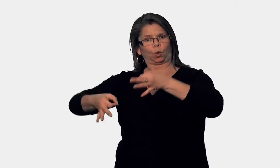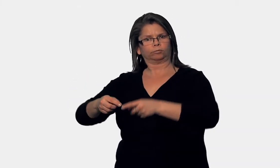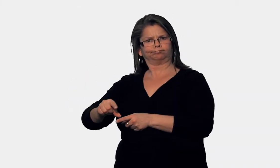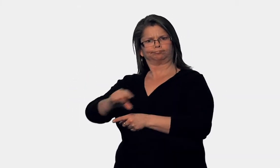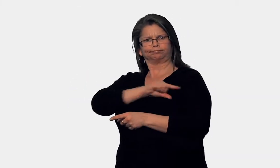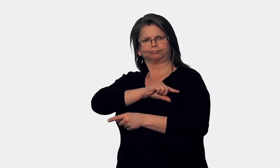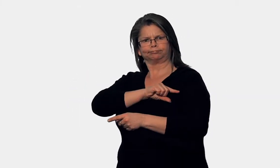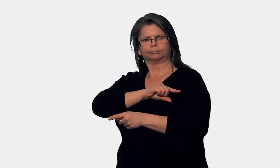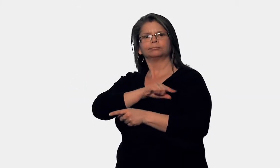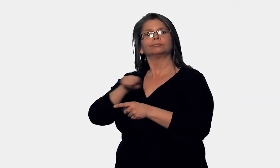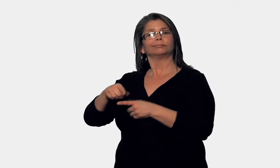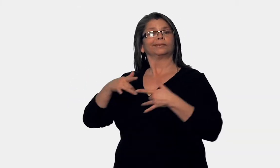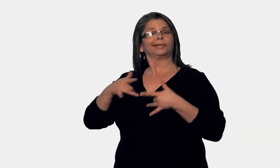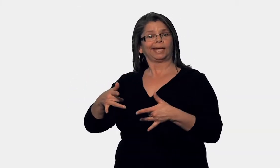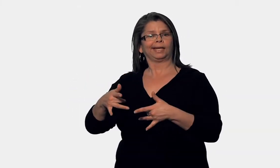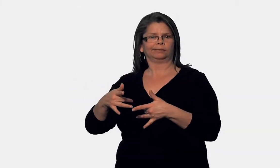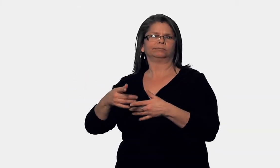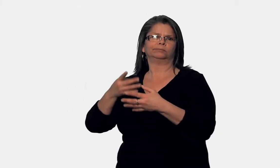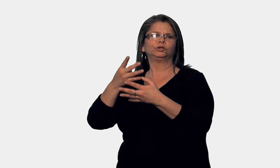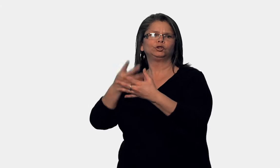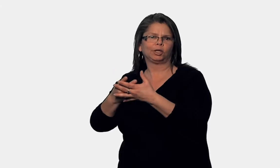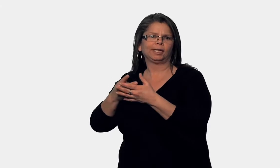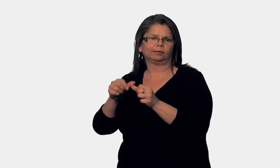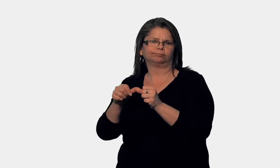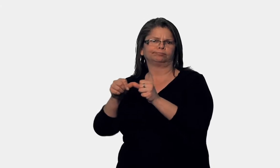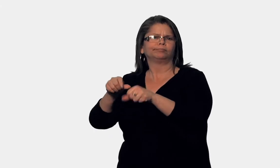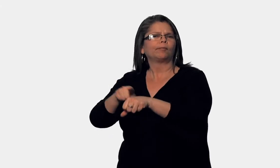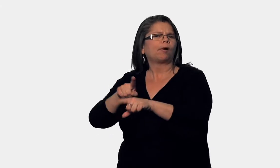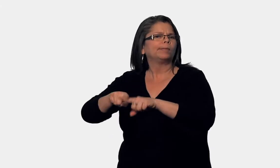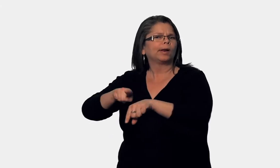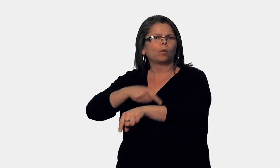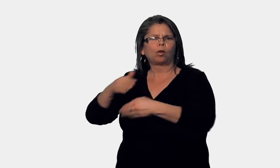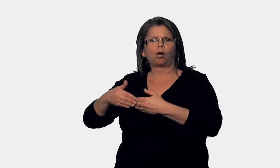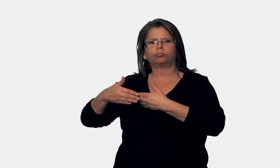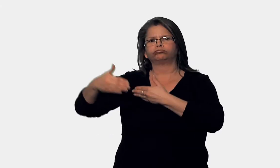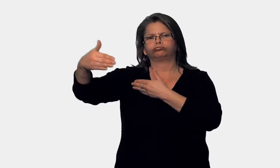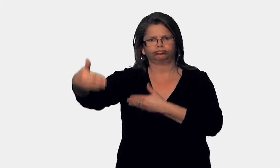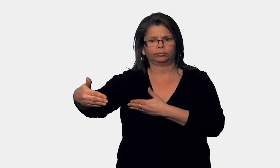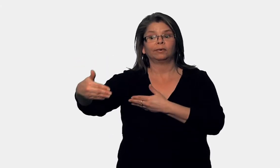the offender will usually be sentenced to jail for a period of time,